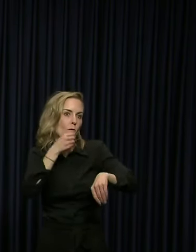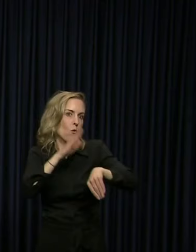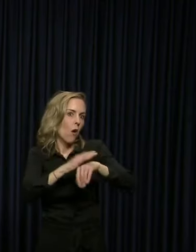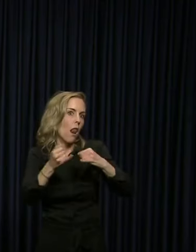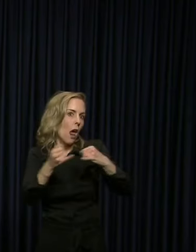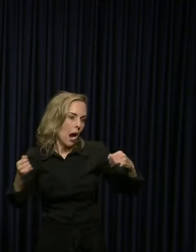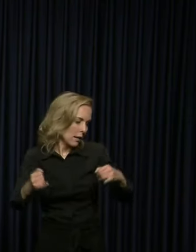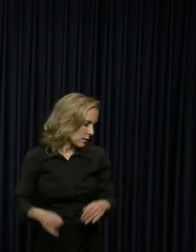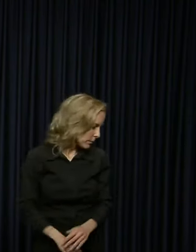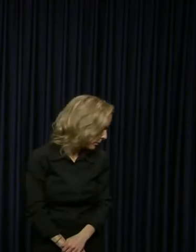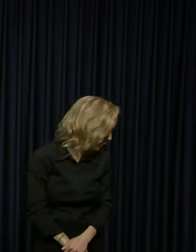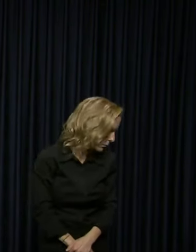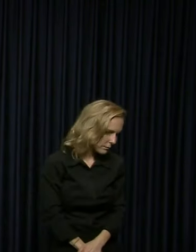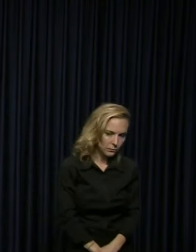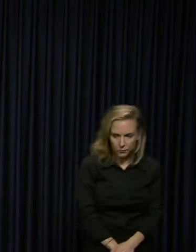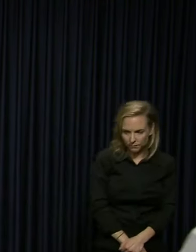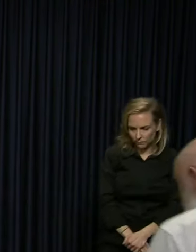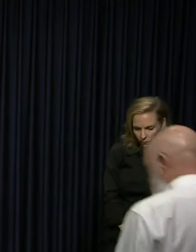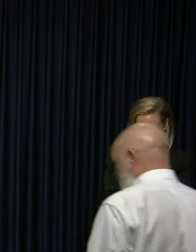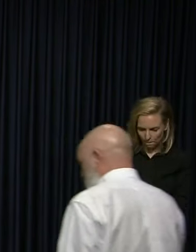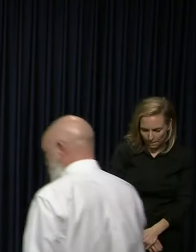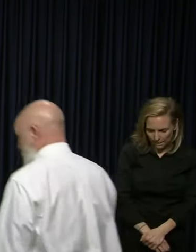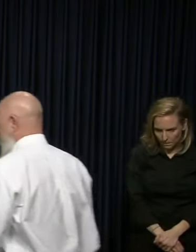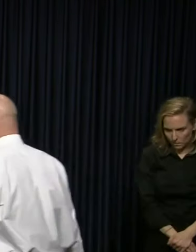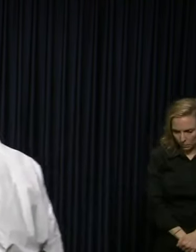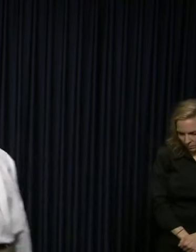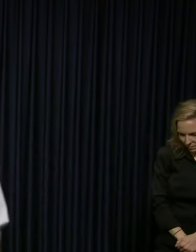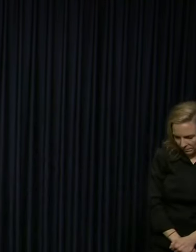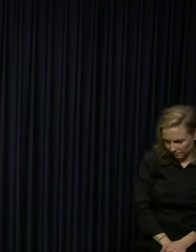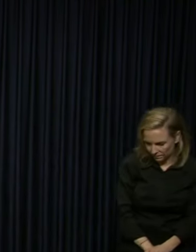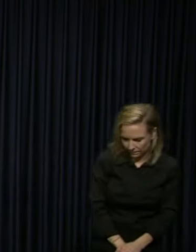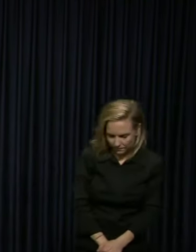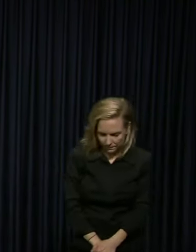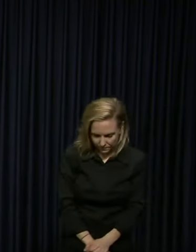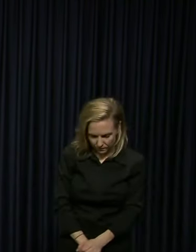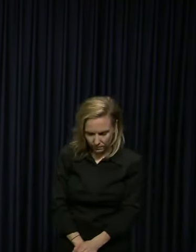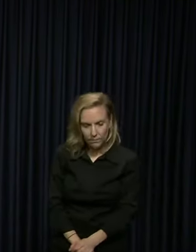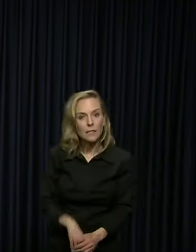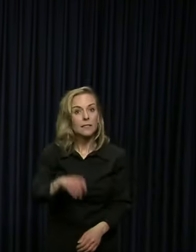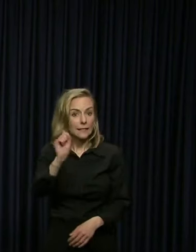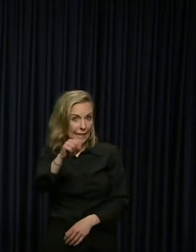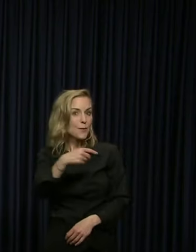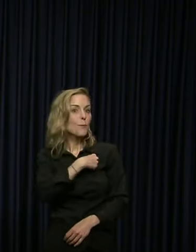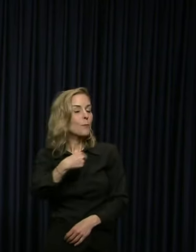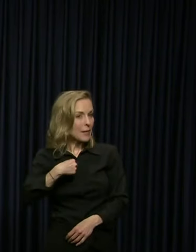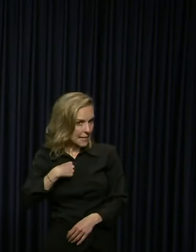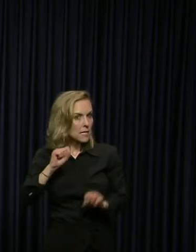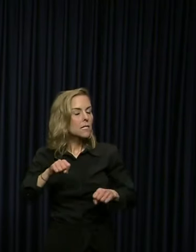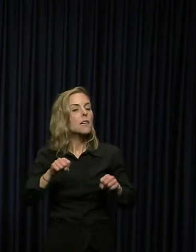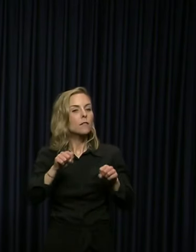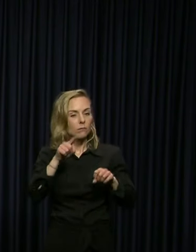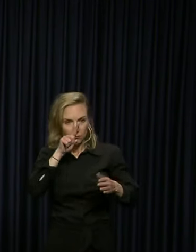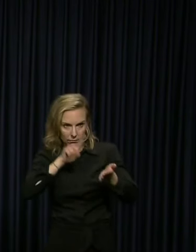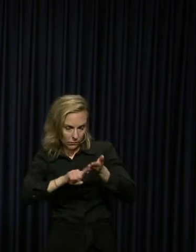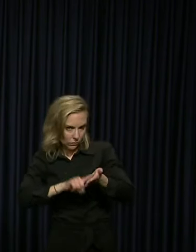[NOT AUDIBLE] THE QUESTION IS ABOUT A SPECIFIC INDIVIDUAL IN A WHEELCHAIR THAT DOESN'T WANT TO